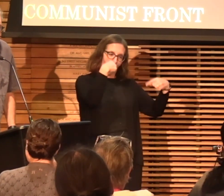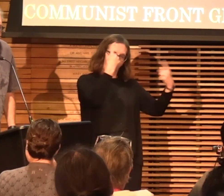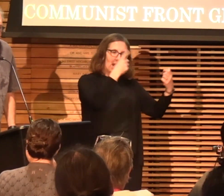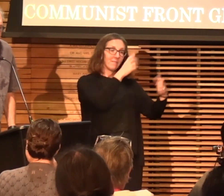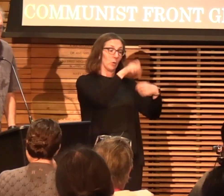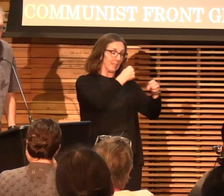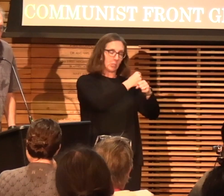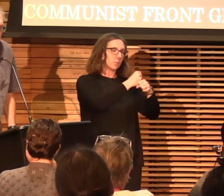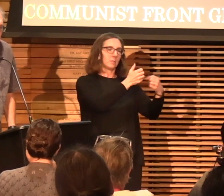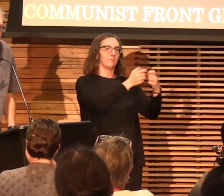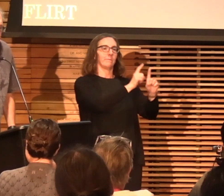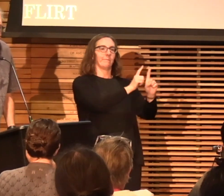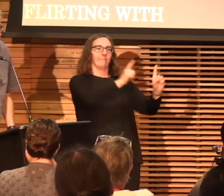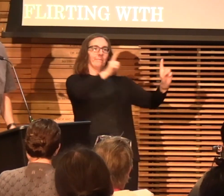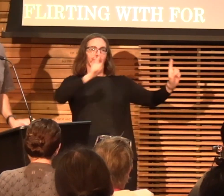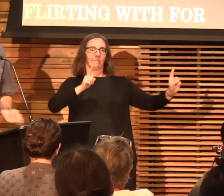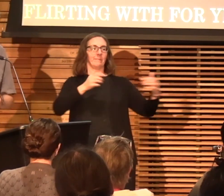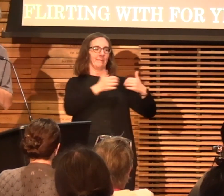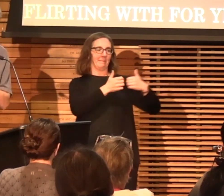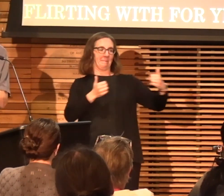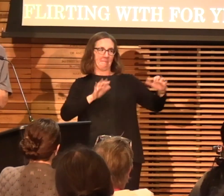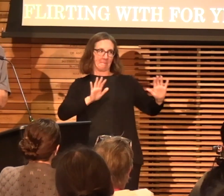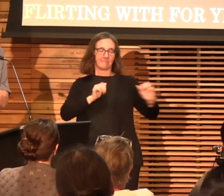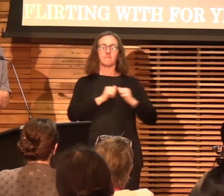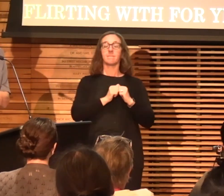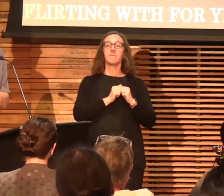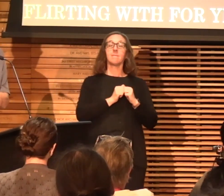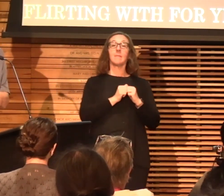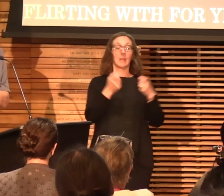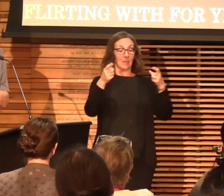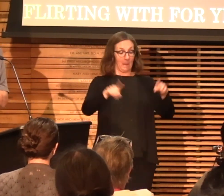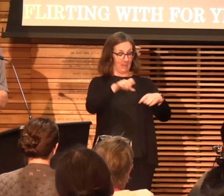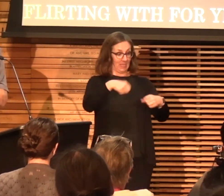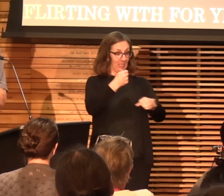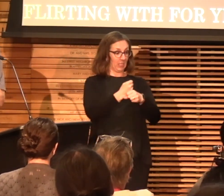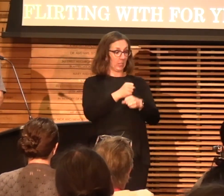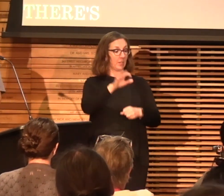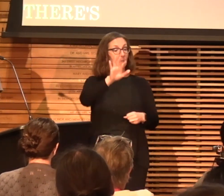And suddenly in 1949, there's a new director.